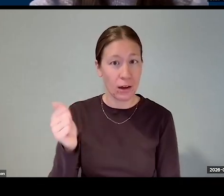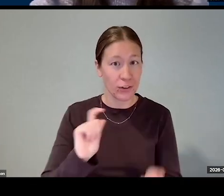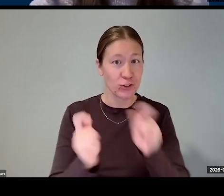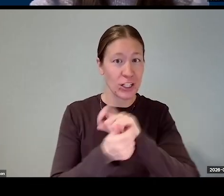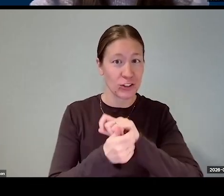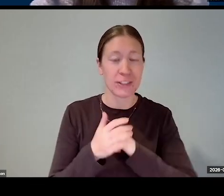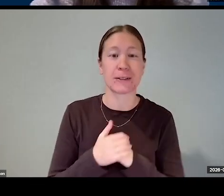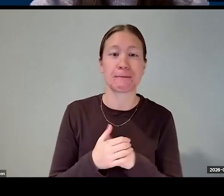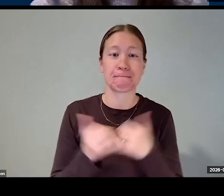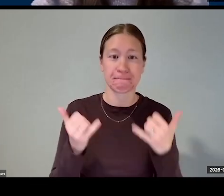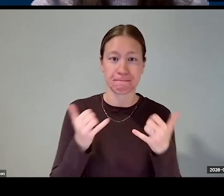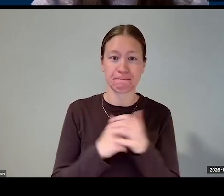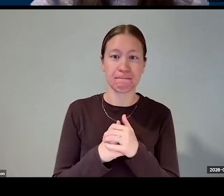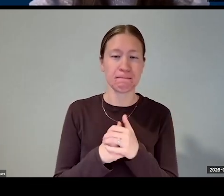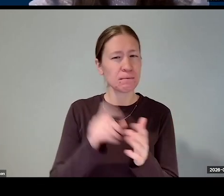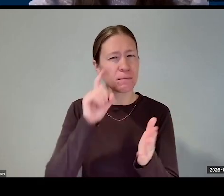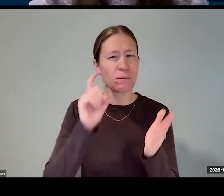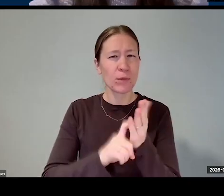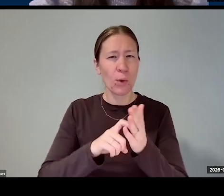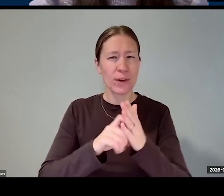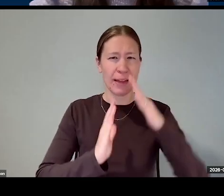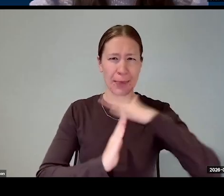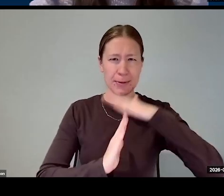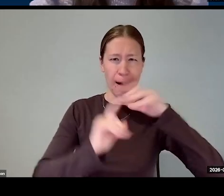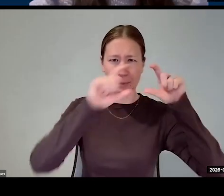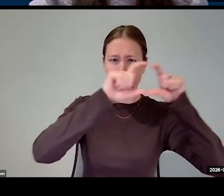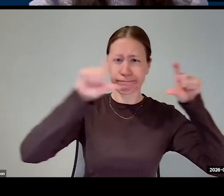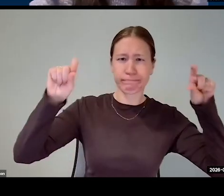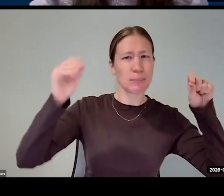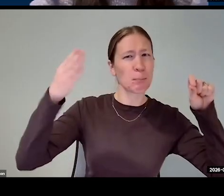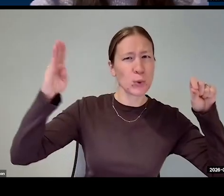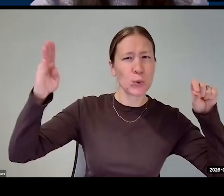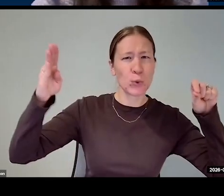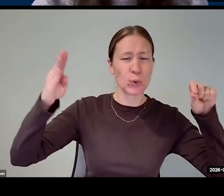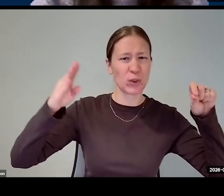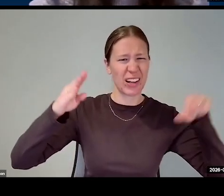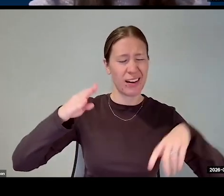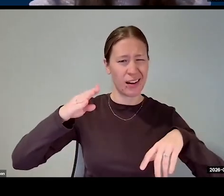Right now I have this blue header element as like an actual shape,